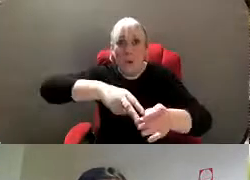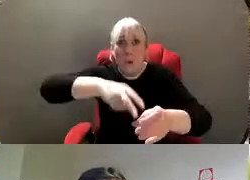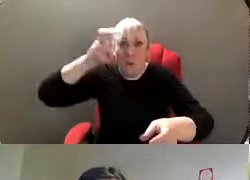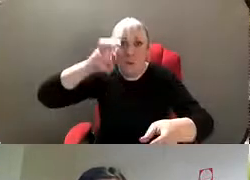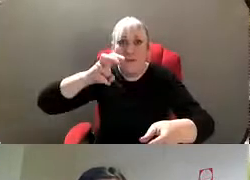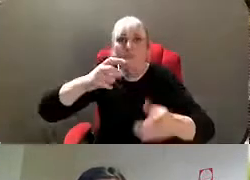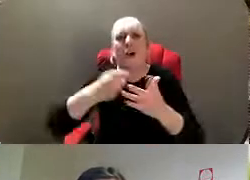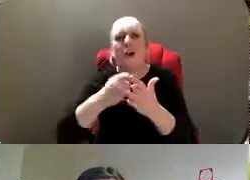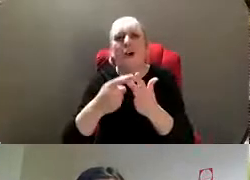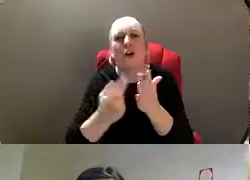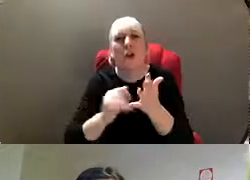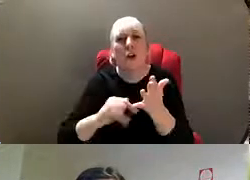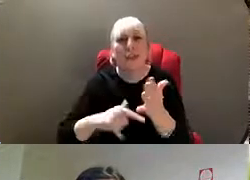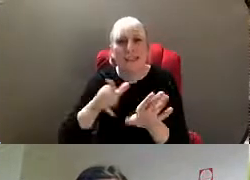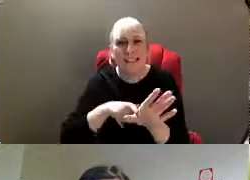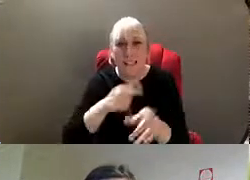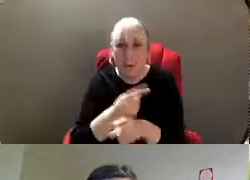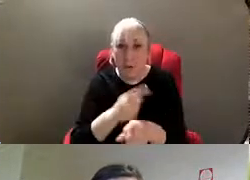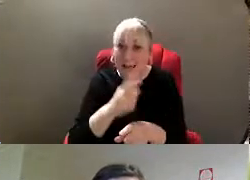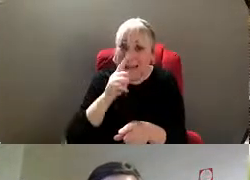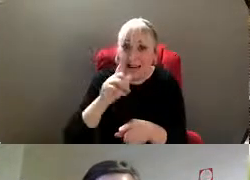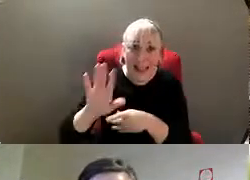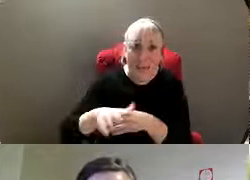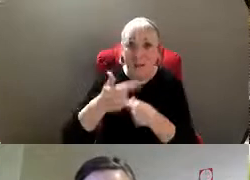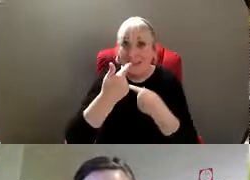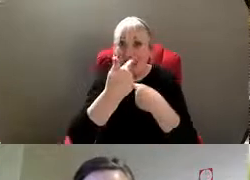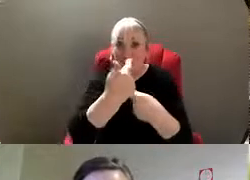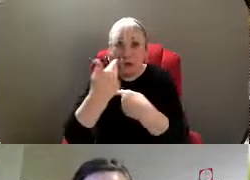um would it be possible for everyone to pop their cameras on it would be really great to get a final